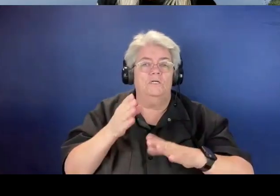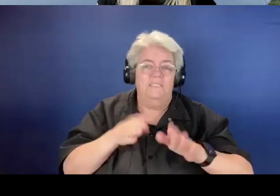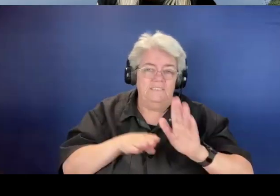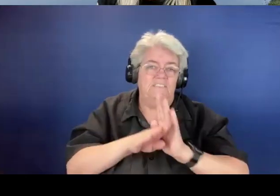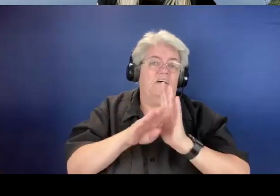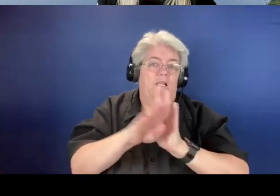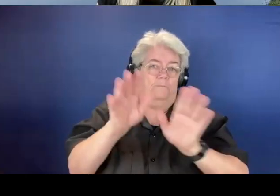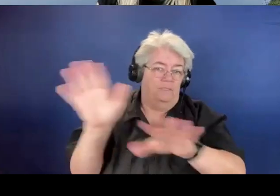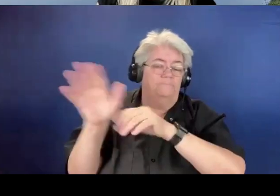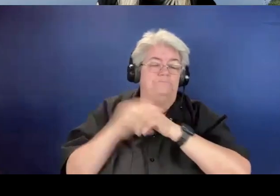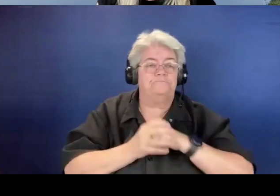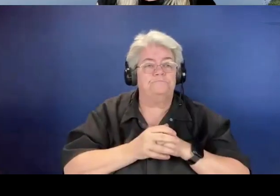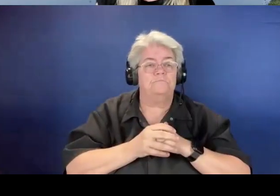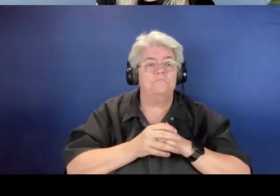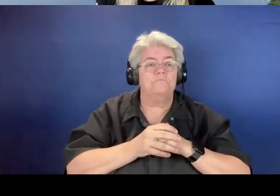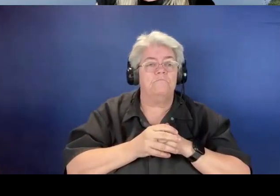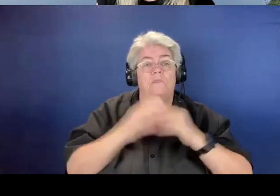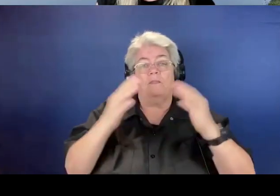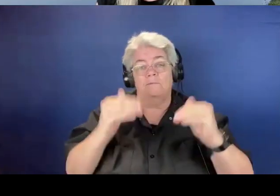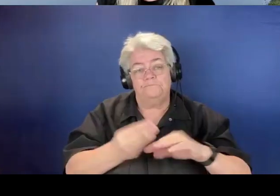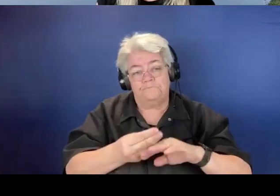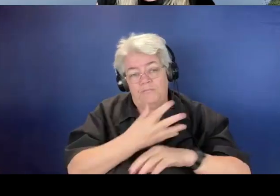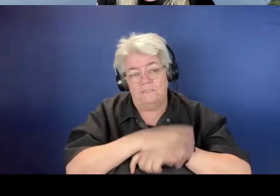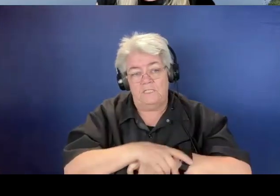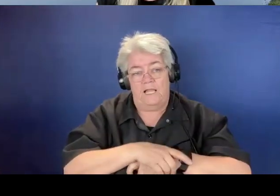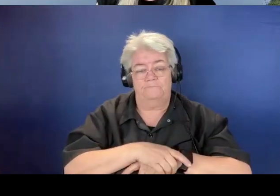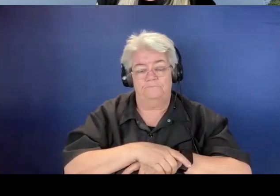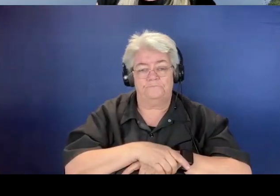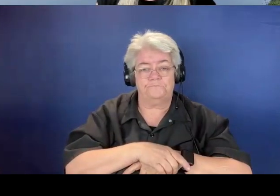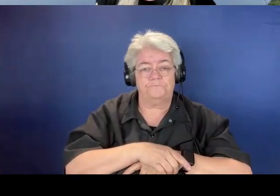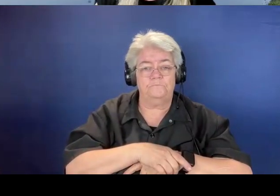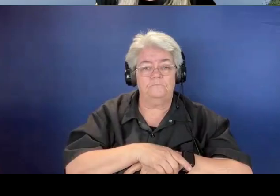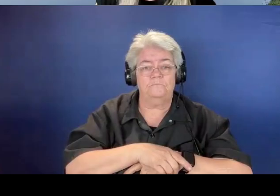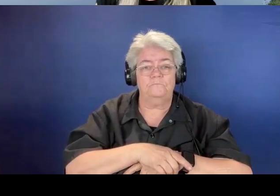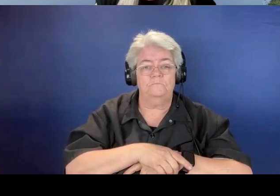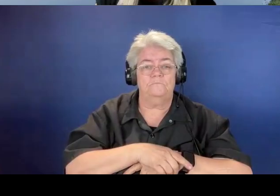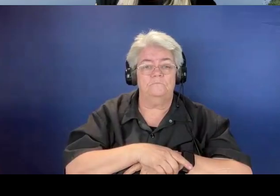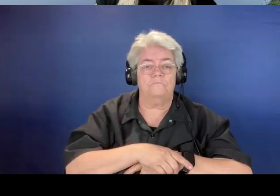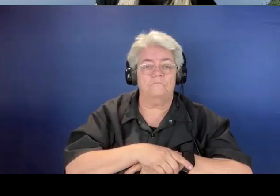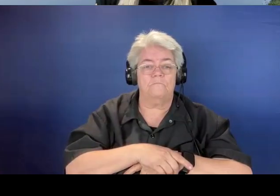So, let's move to the next slide.